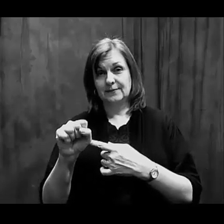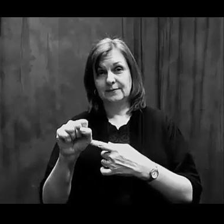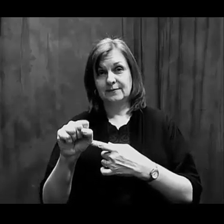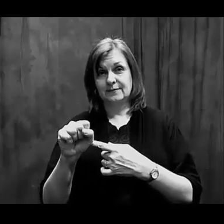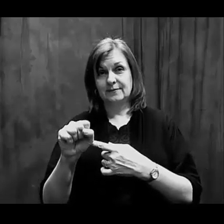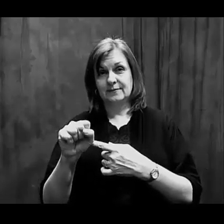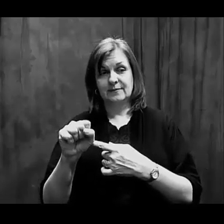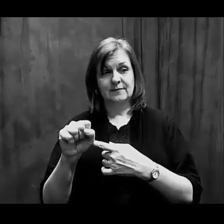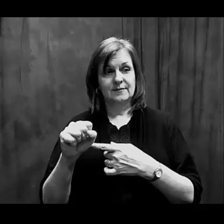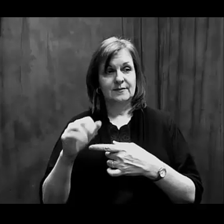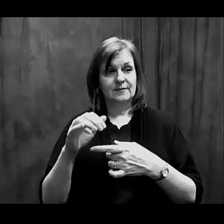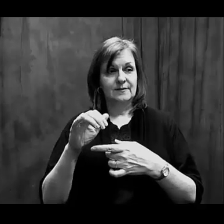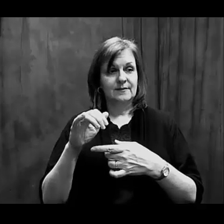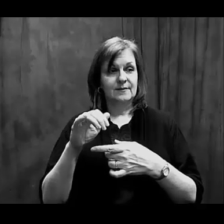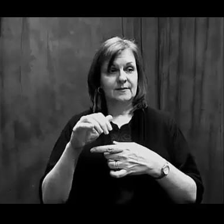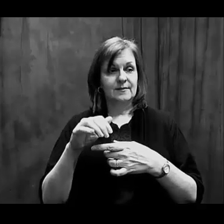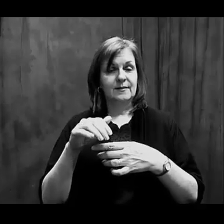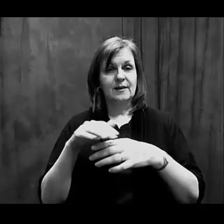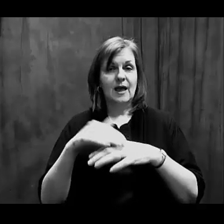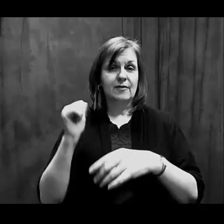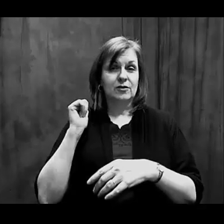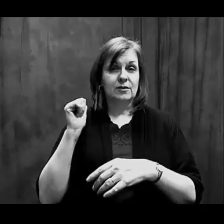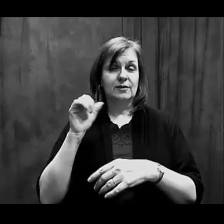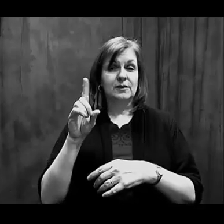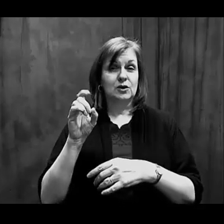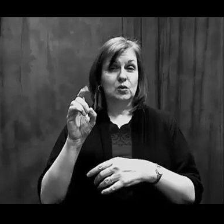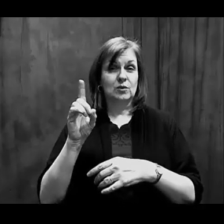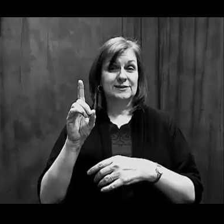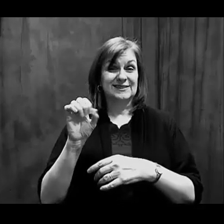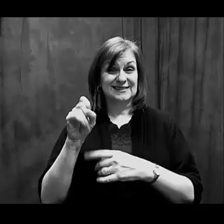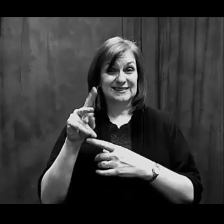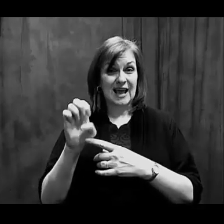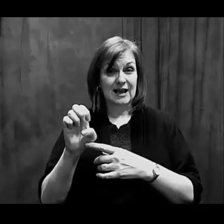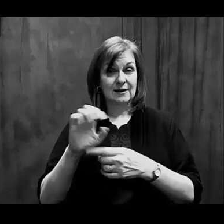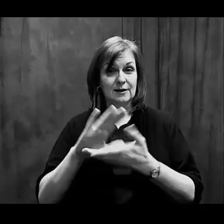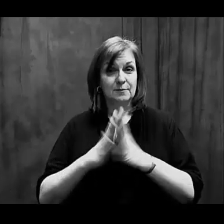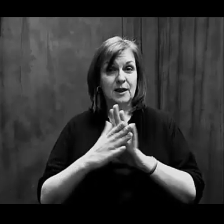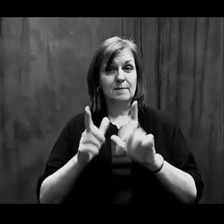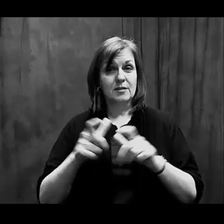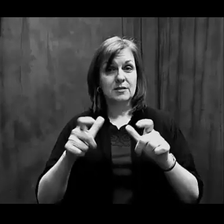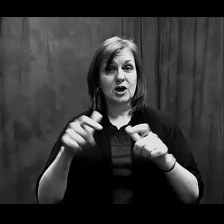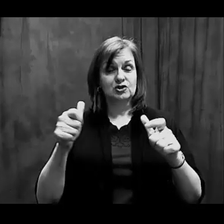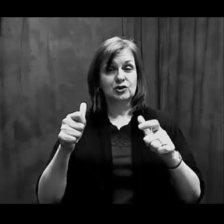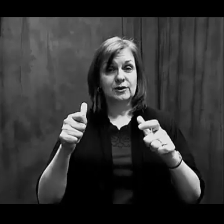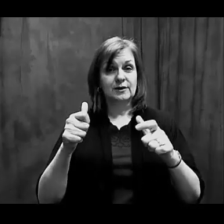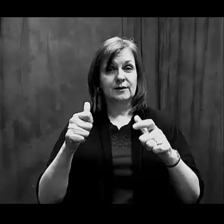the area has enlarged along the dorsal side